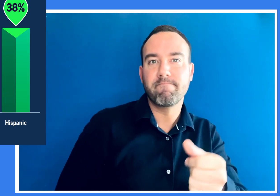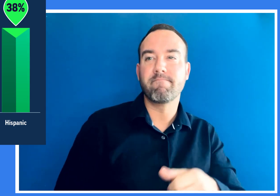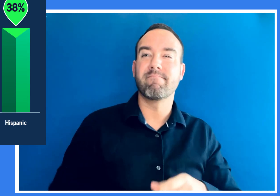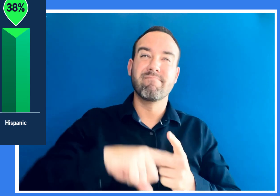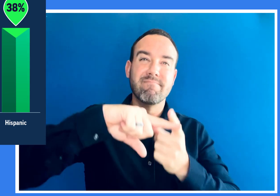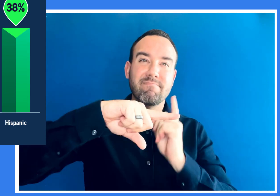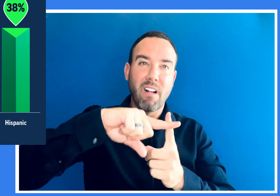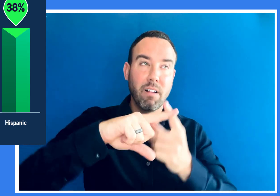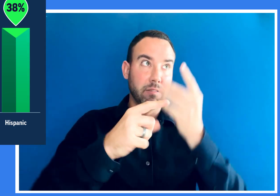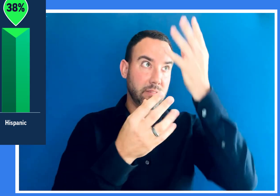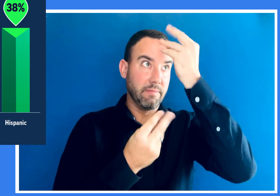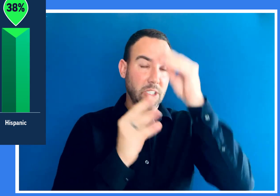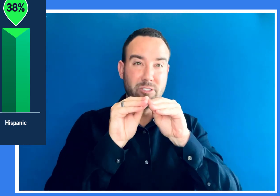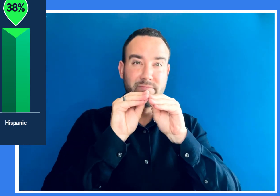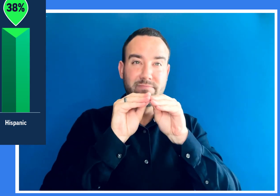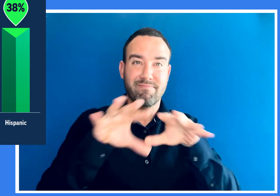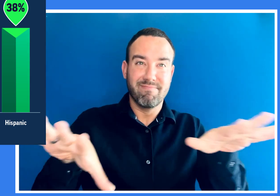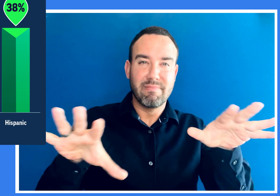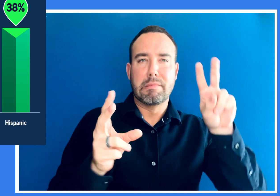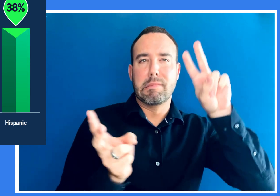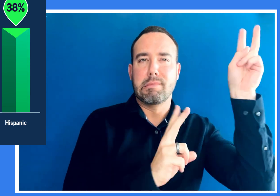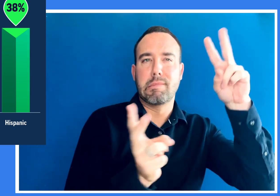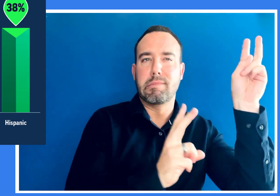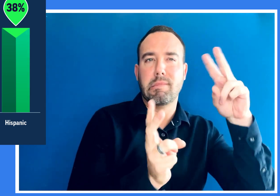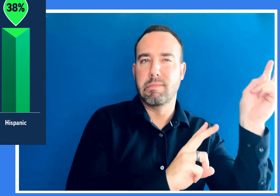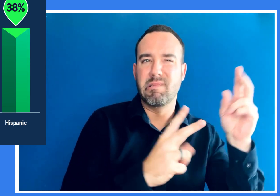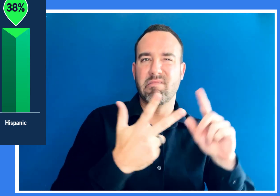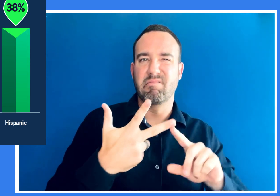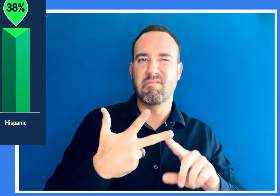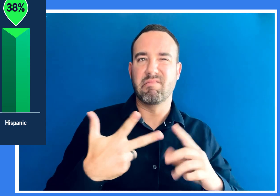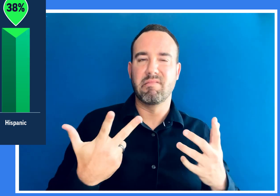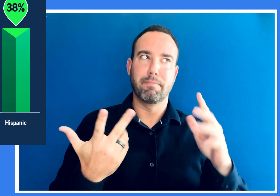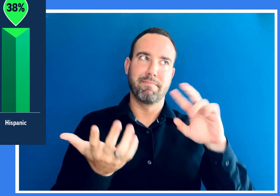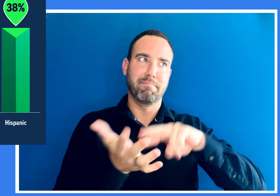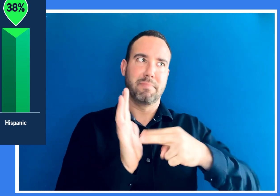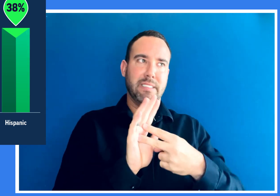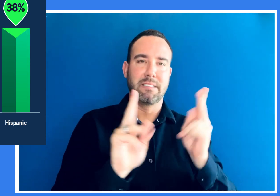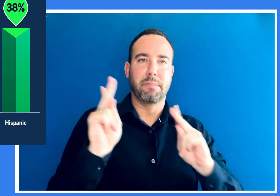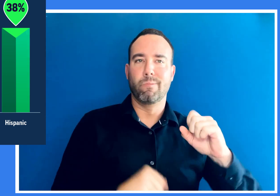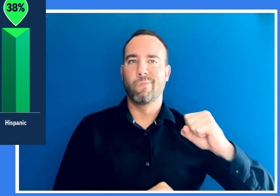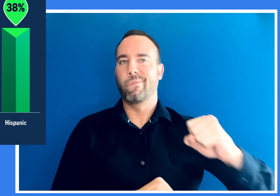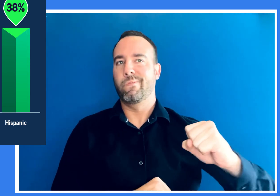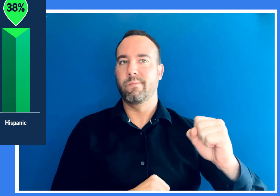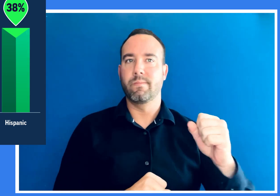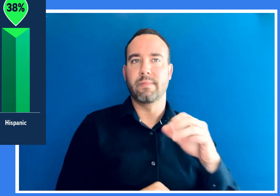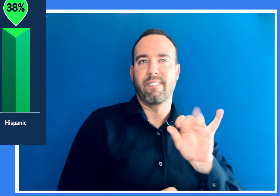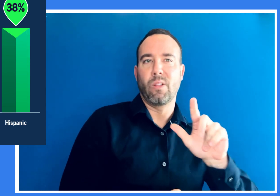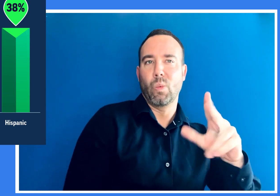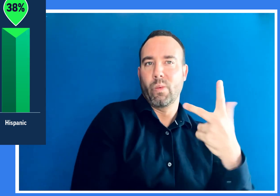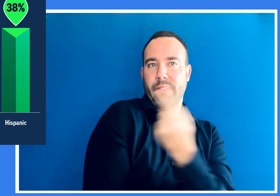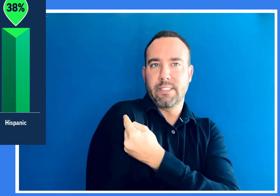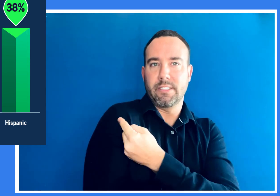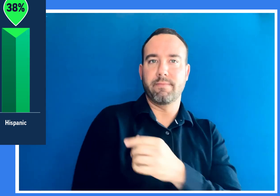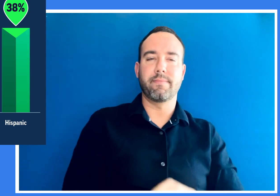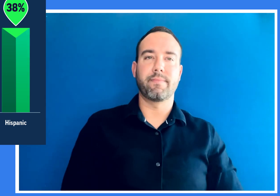And there is a lot of misinformation about vaccination. Racism and prejudice also make inequalities worse.